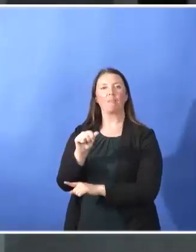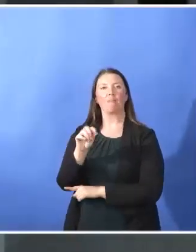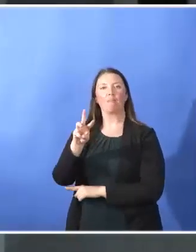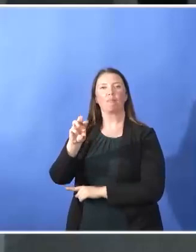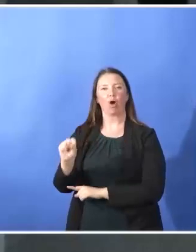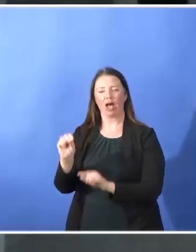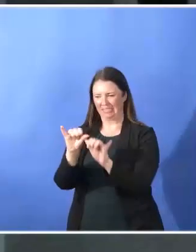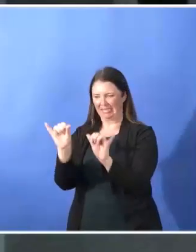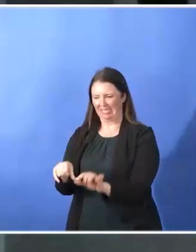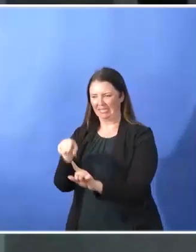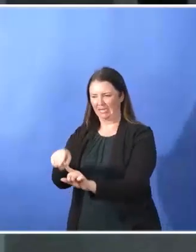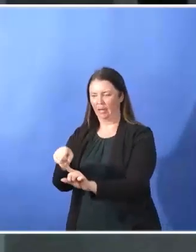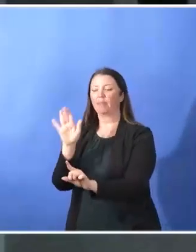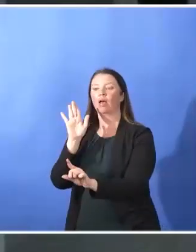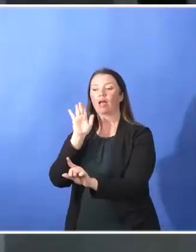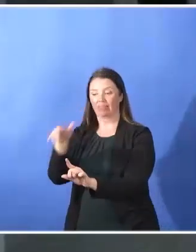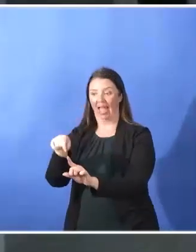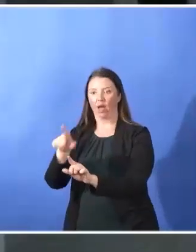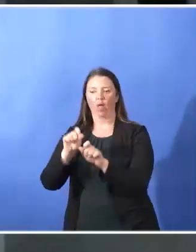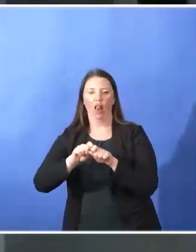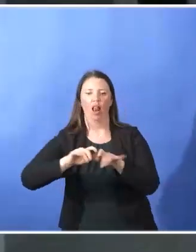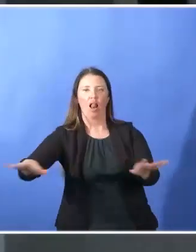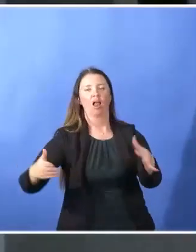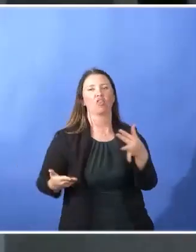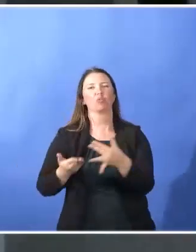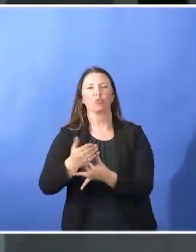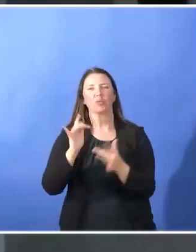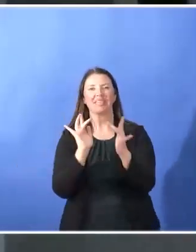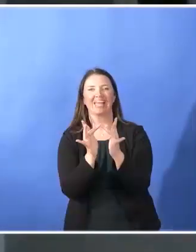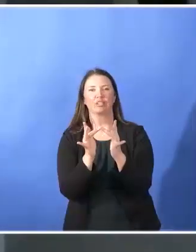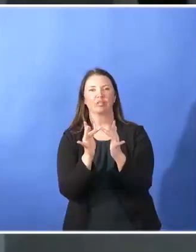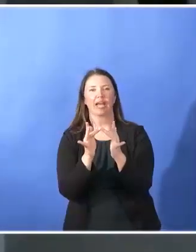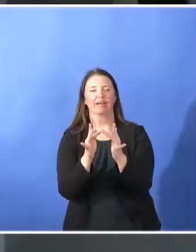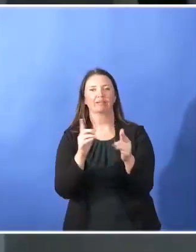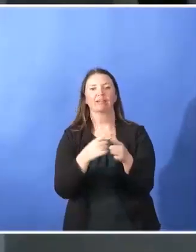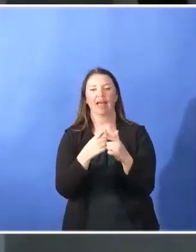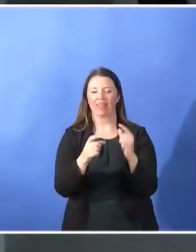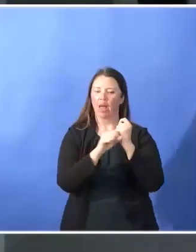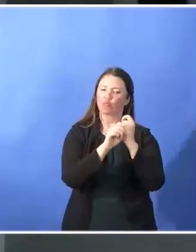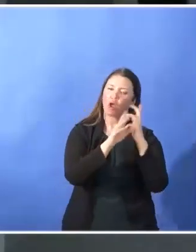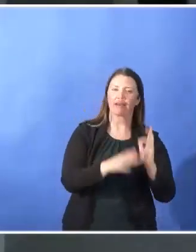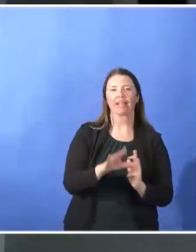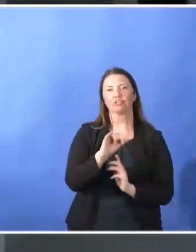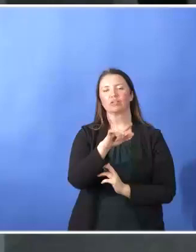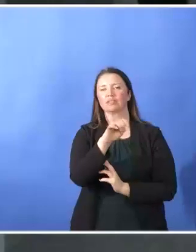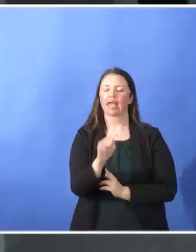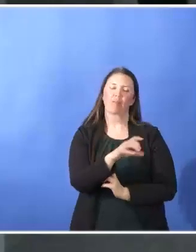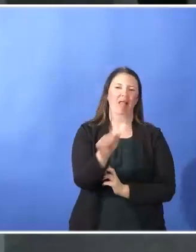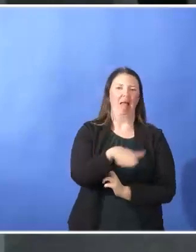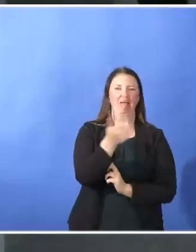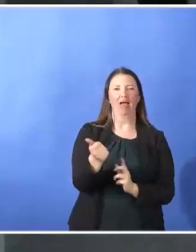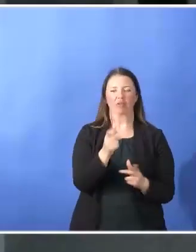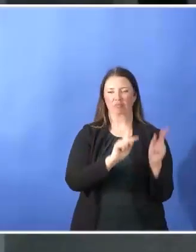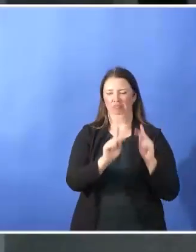THEY ARE THEN BROADCASTED TO OTHER CABLE SYSTEMS AND EAS THAT TRANSMIT THEM TO THE PUBLIC.